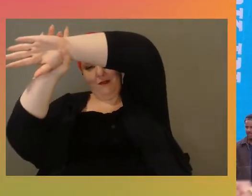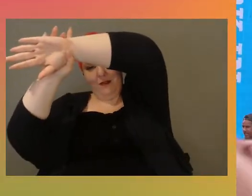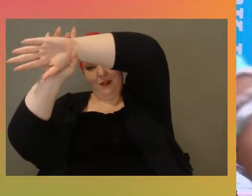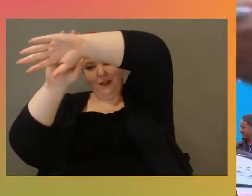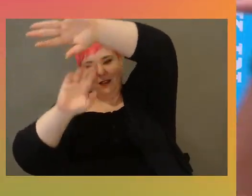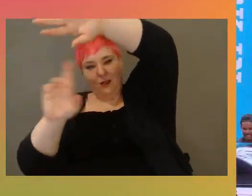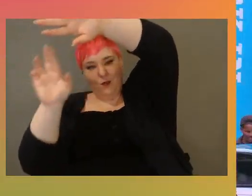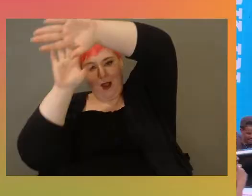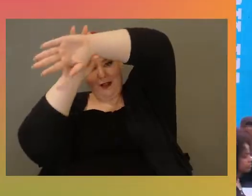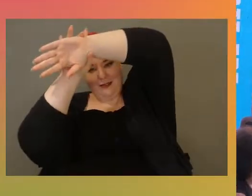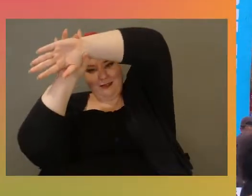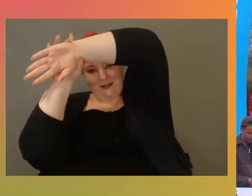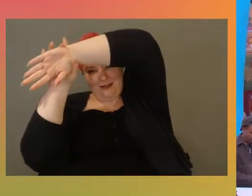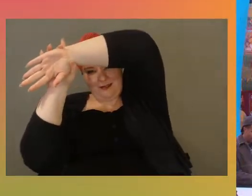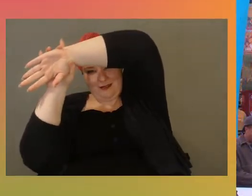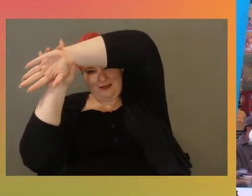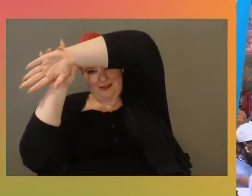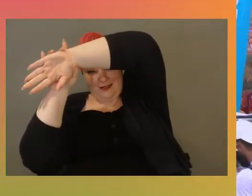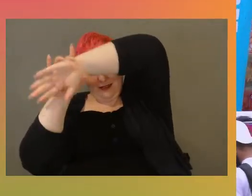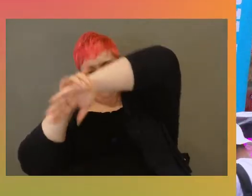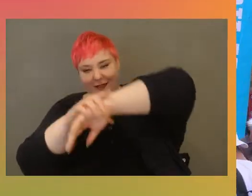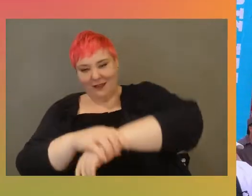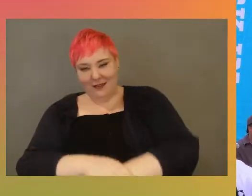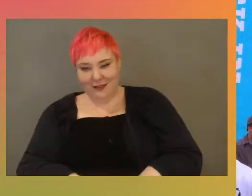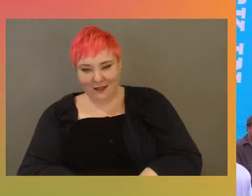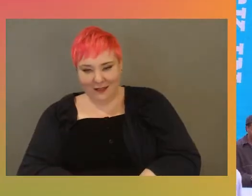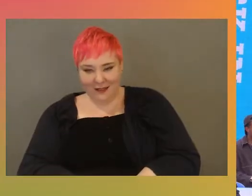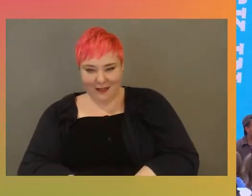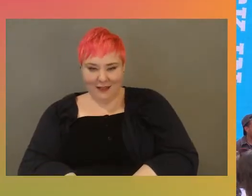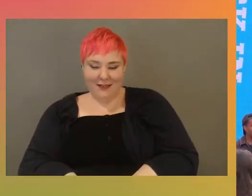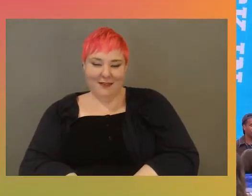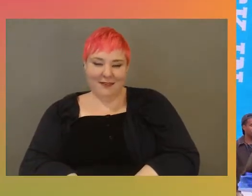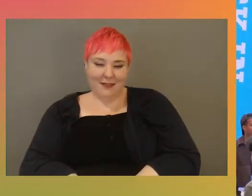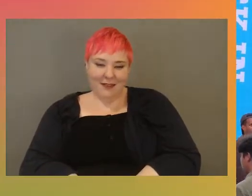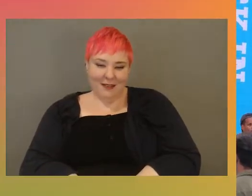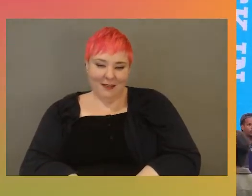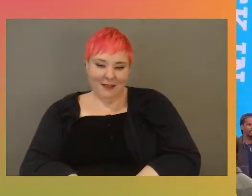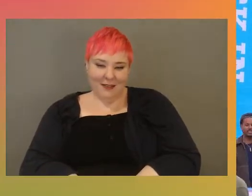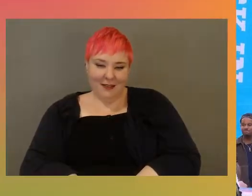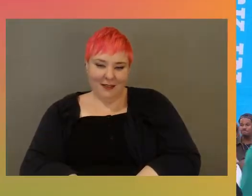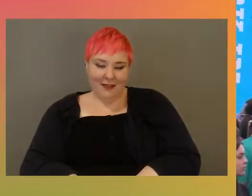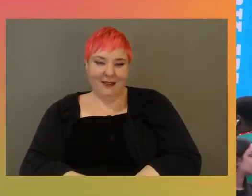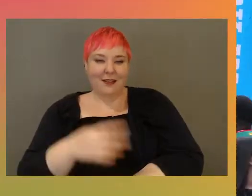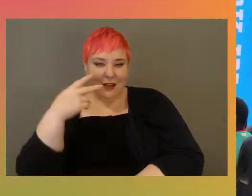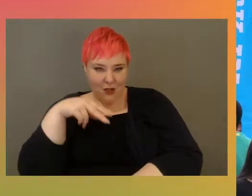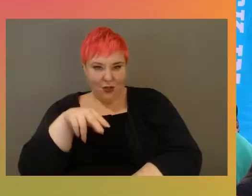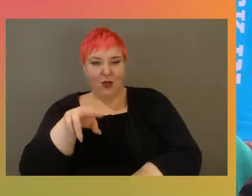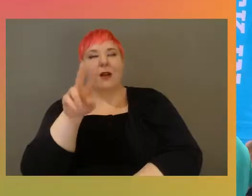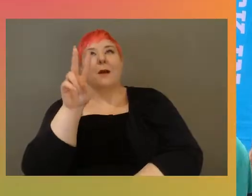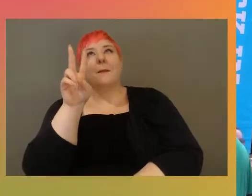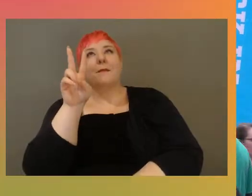HOLD YOUR LEFT WRIST. THEN TO THE LEFT AND THEN TO